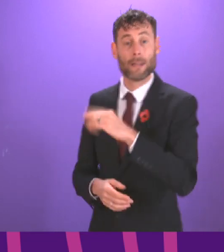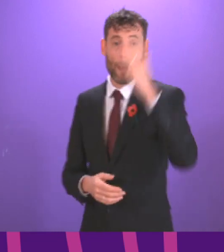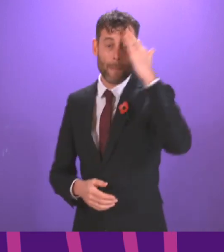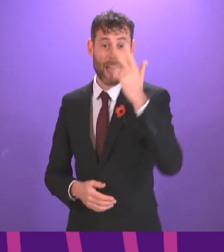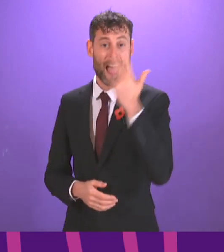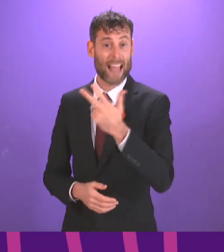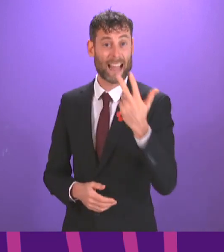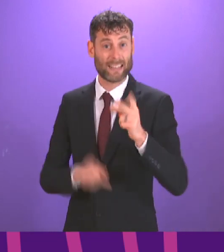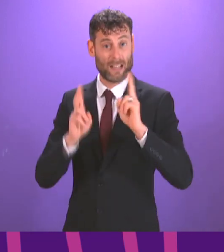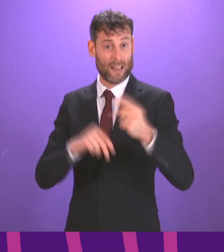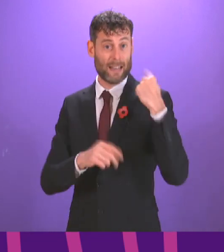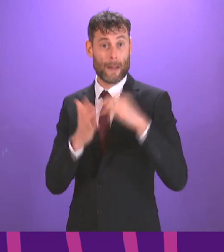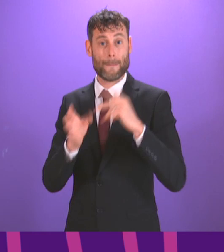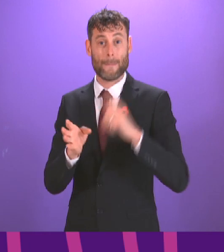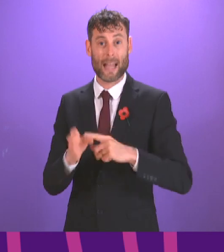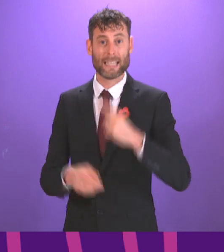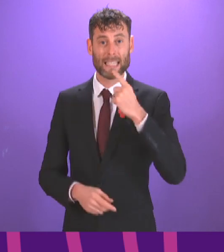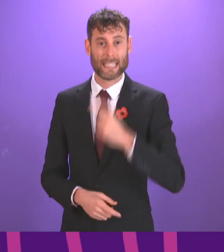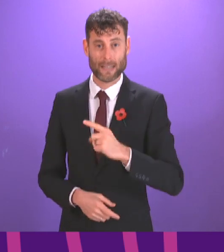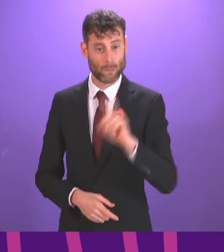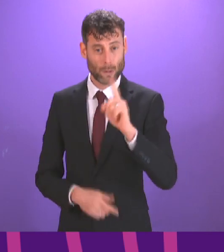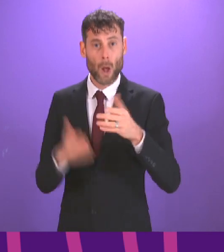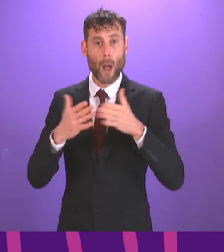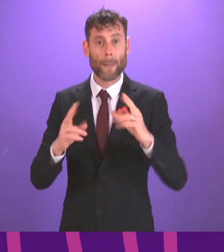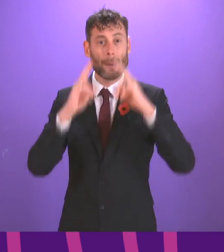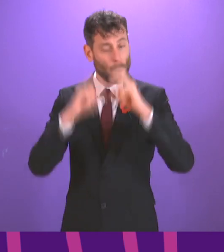inquiry should have started in June and that this report does not provide the answers that